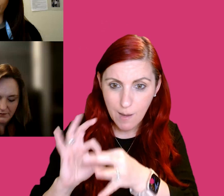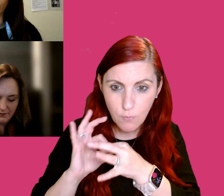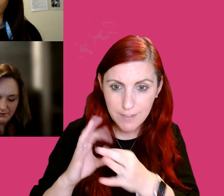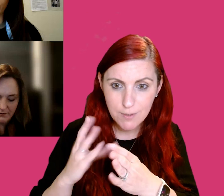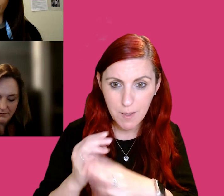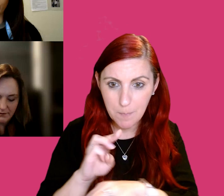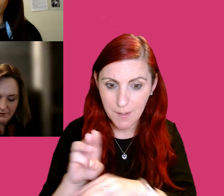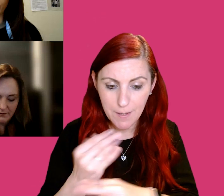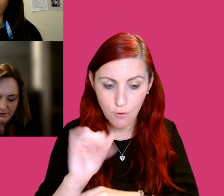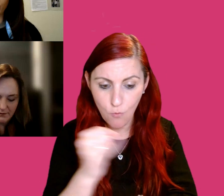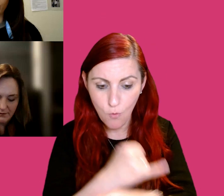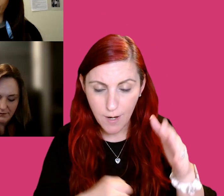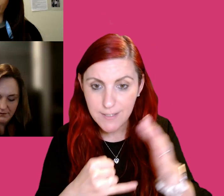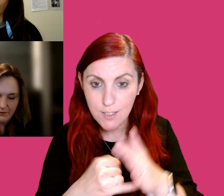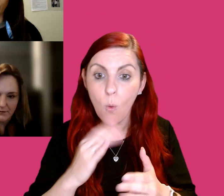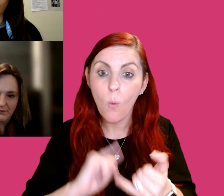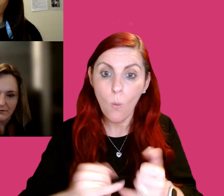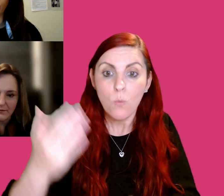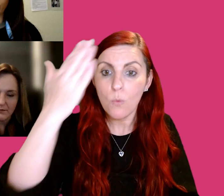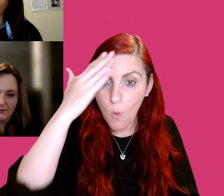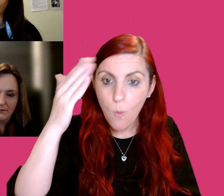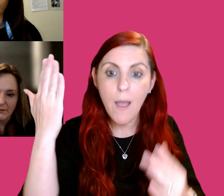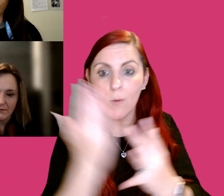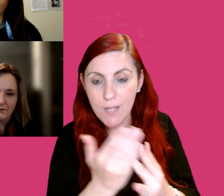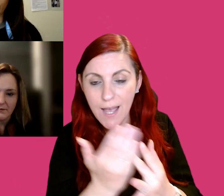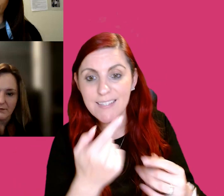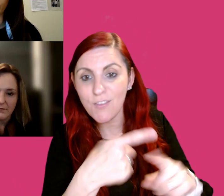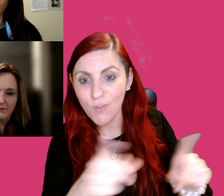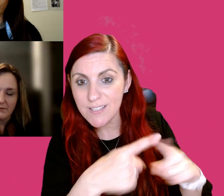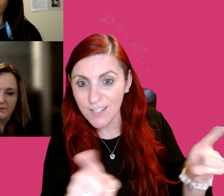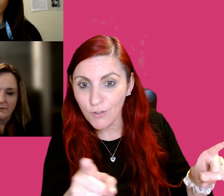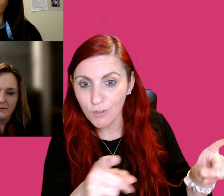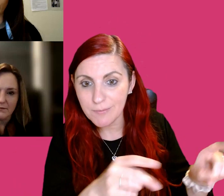organization that know how to access these people already as well don't necessarily have to reinvent